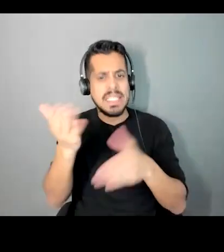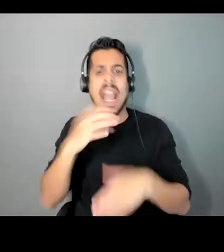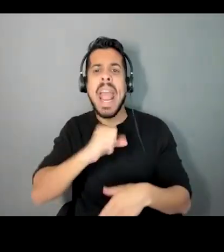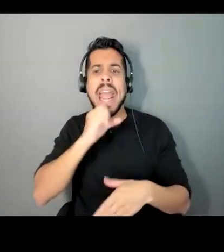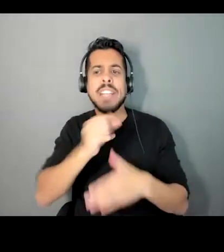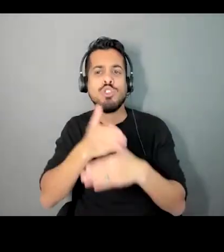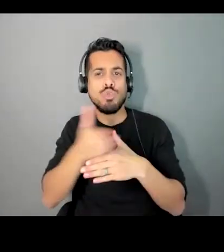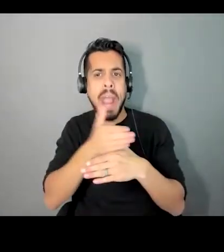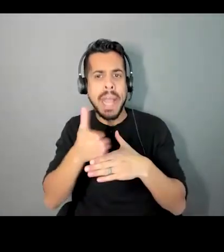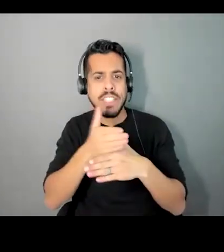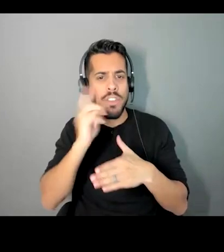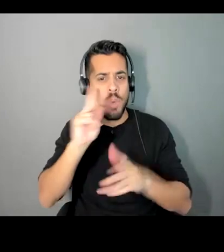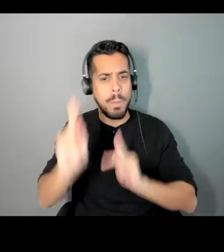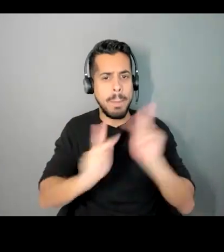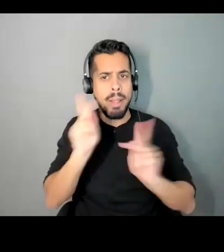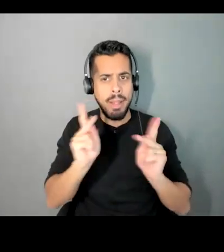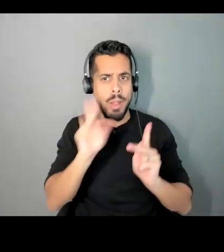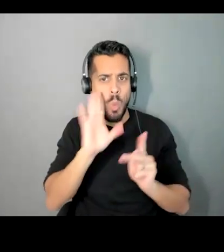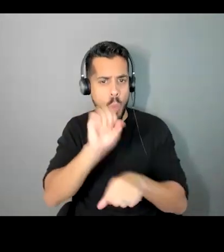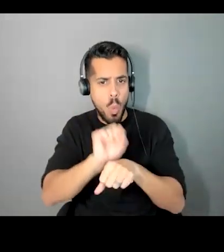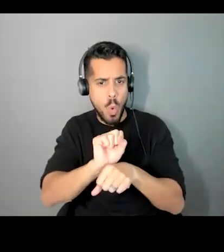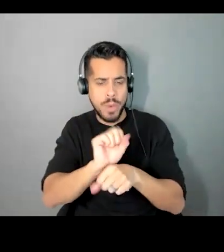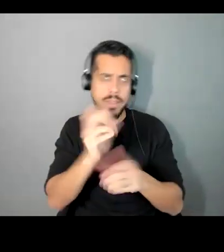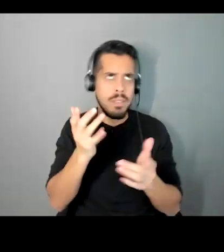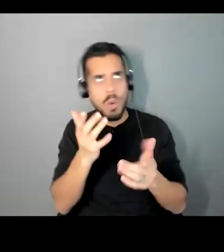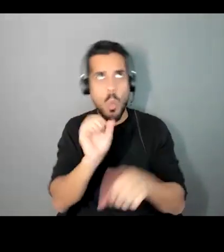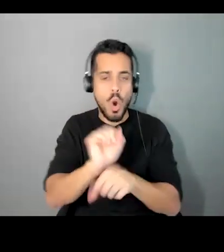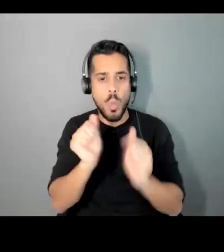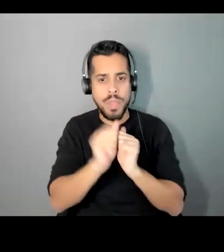for the people that would, uh... work in your-- work with your programs?